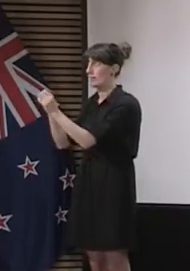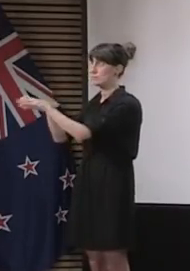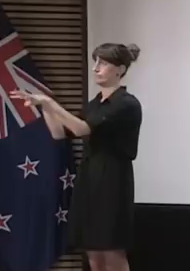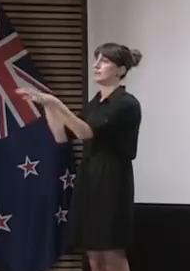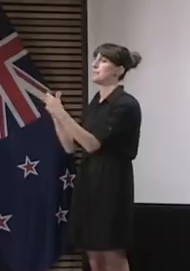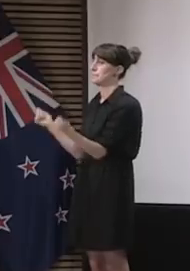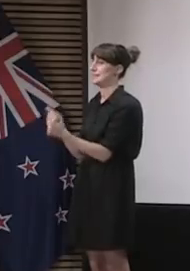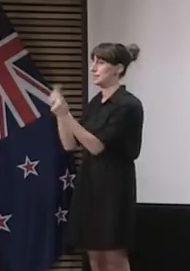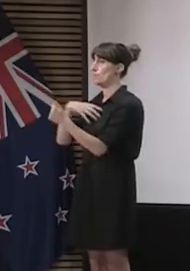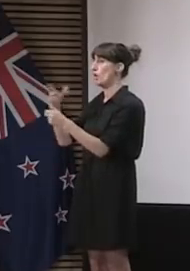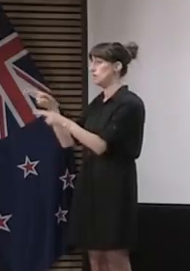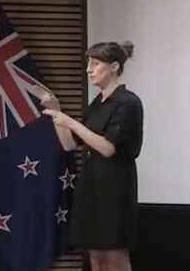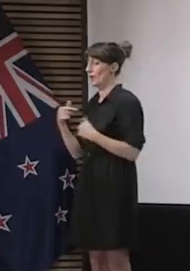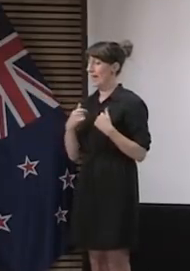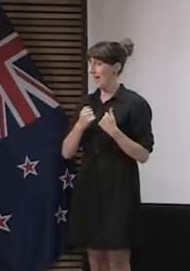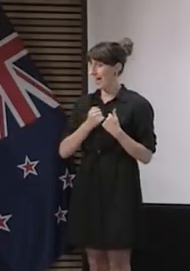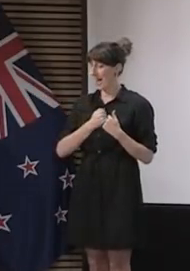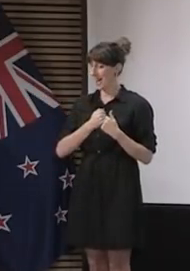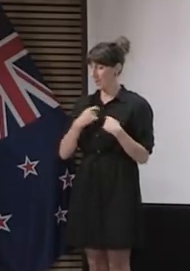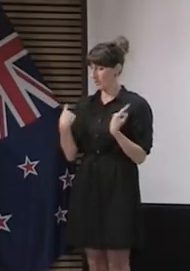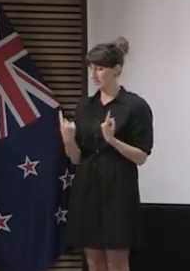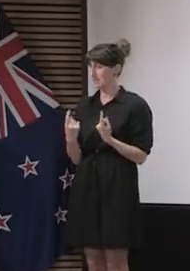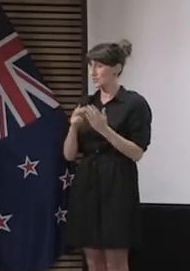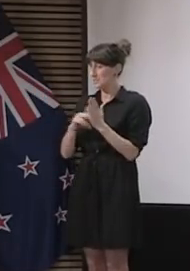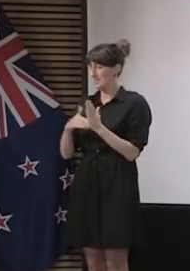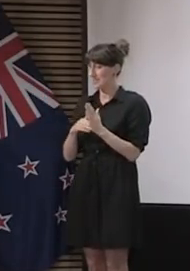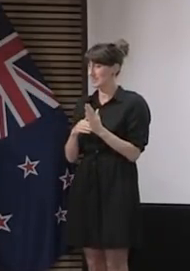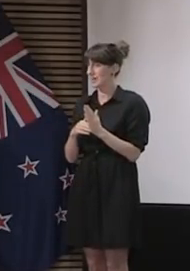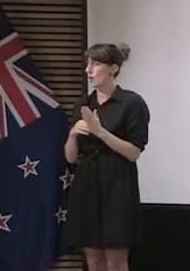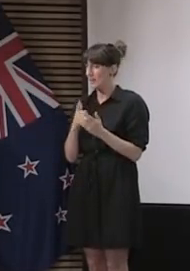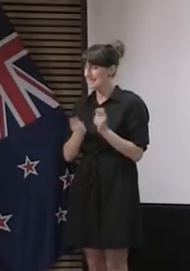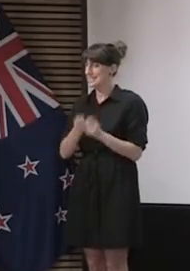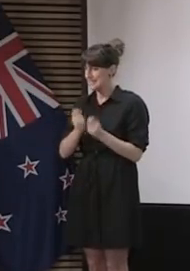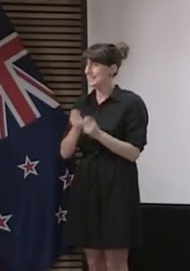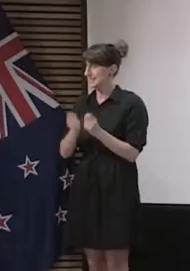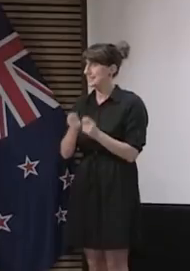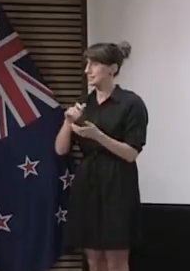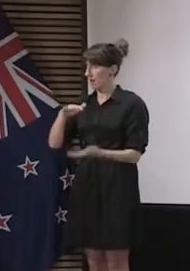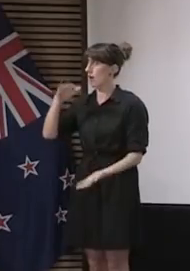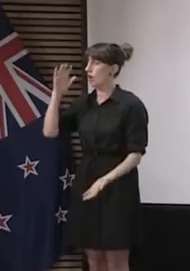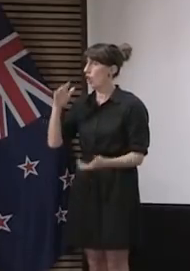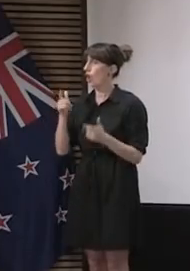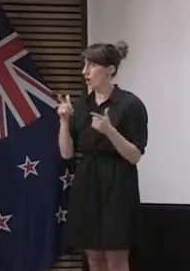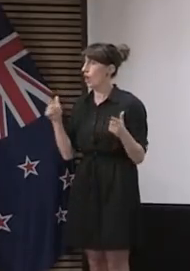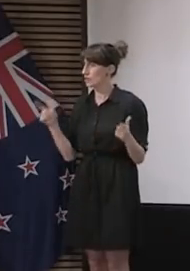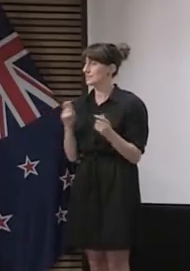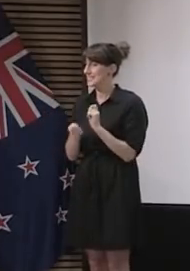has beenat high rates, we haveidentified all our COVID-19cases out there.